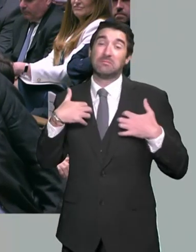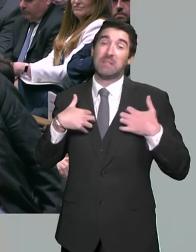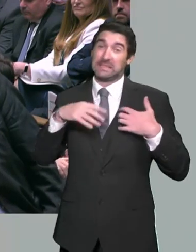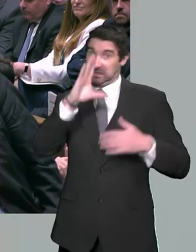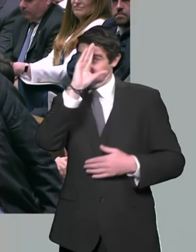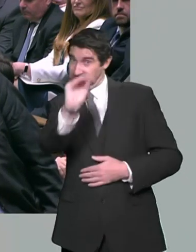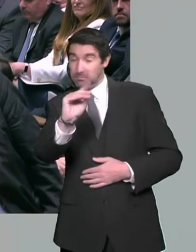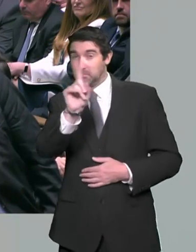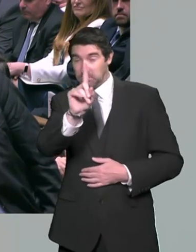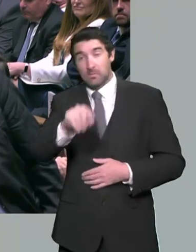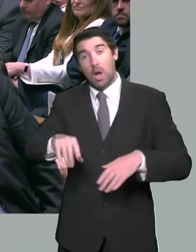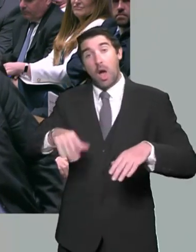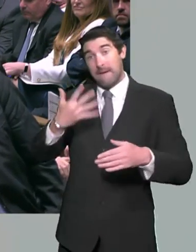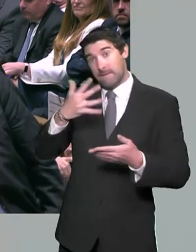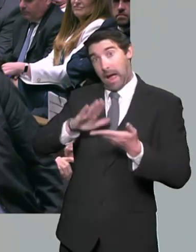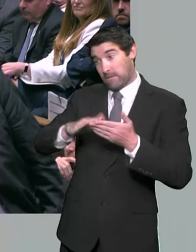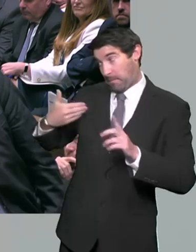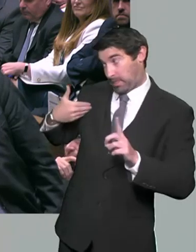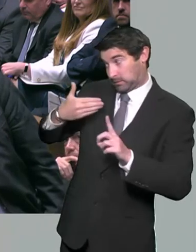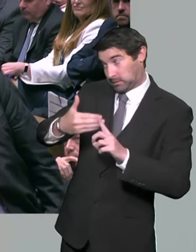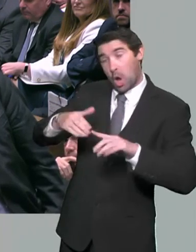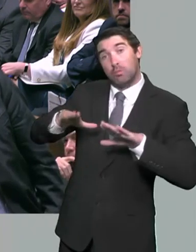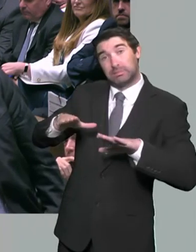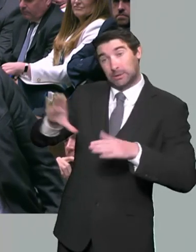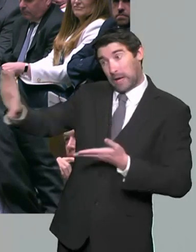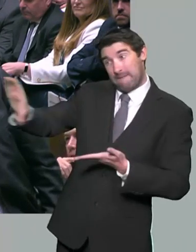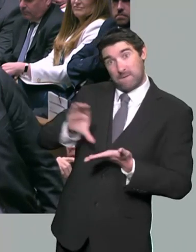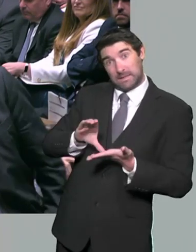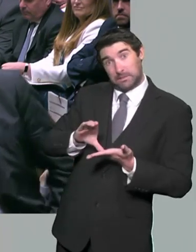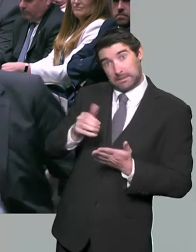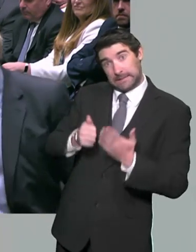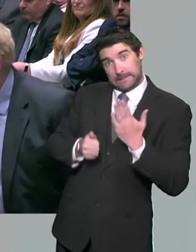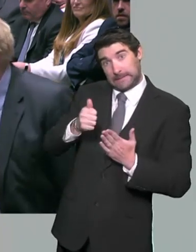has attracted, I think, £16 billion of investment in its tech sector.